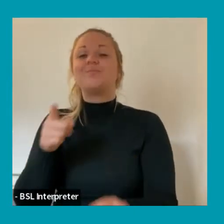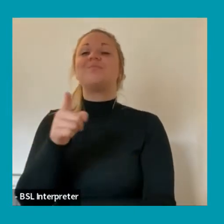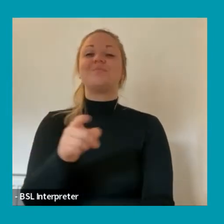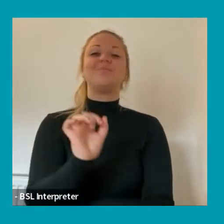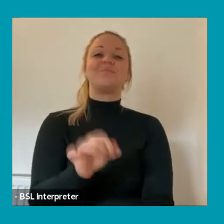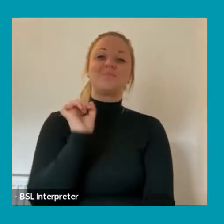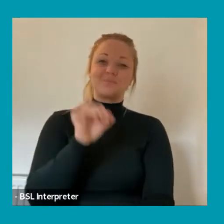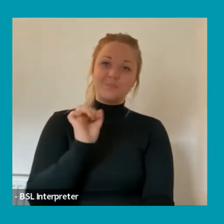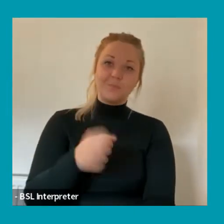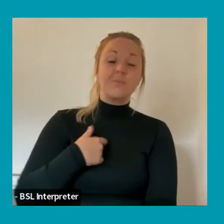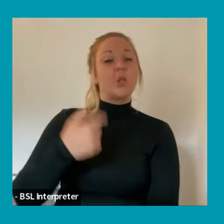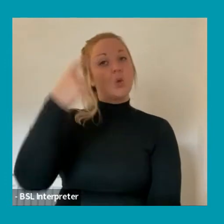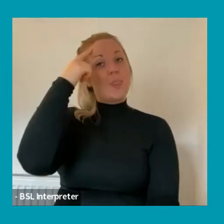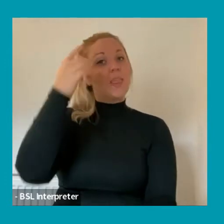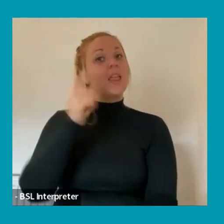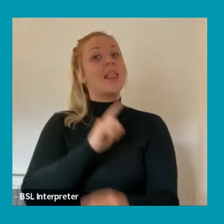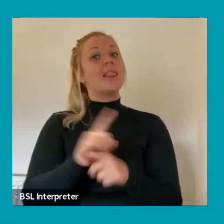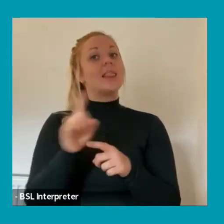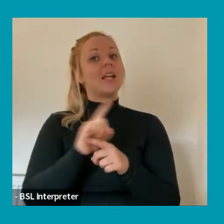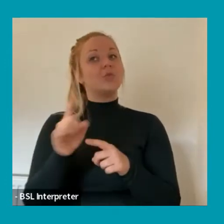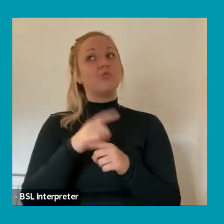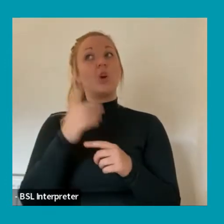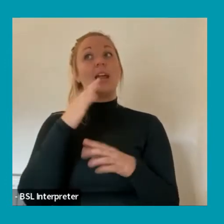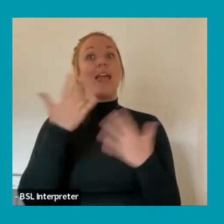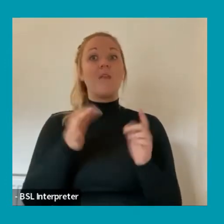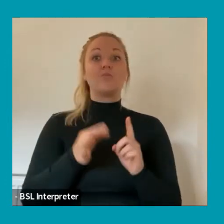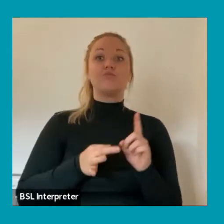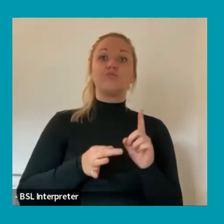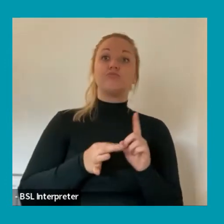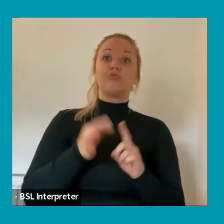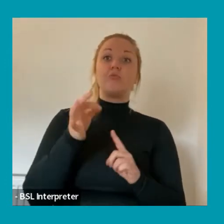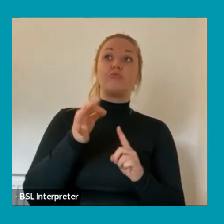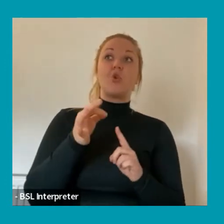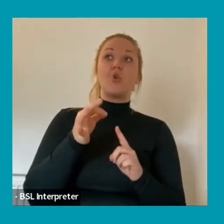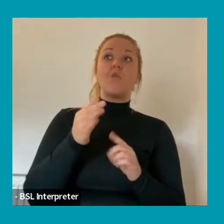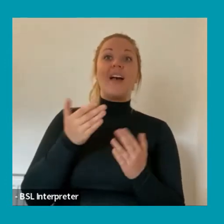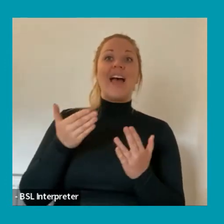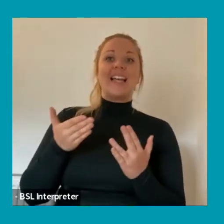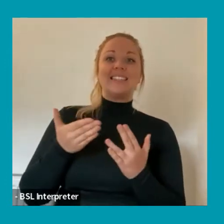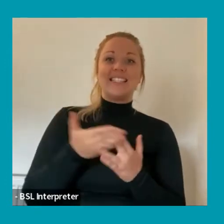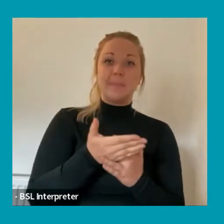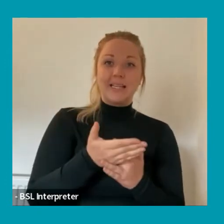If we improve processes from an accessibility and disability perspective it.